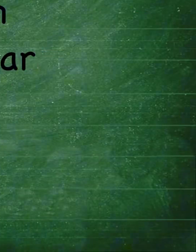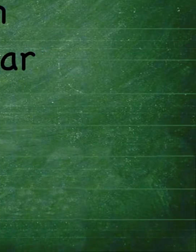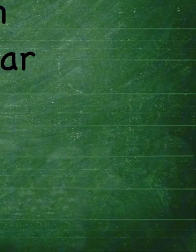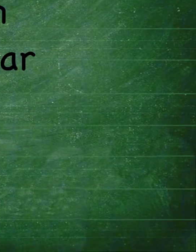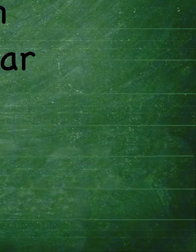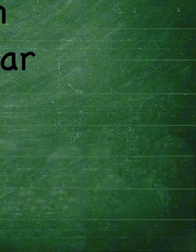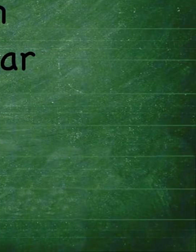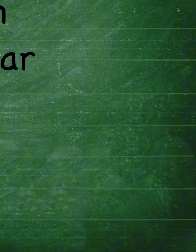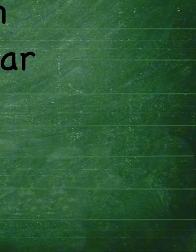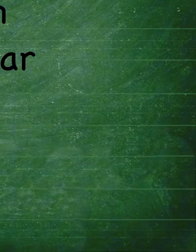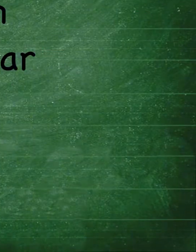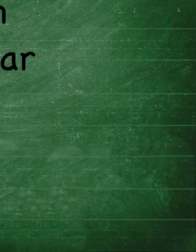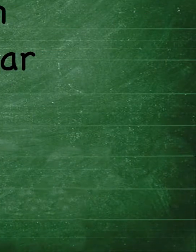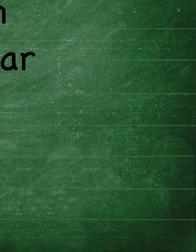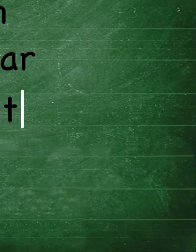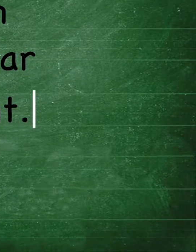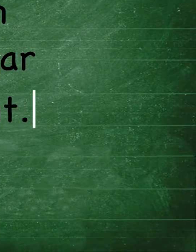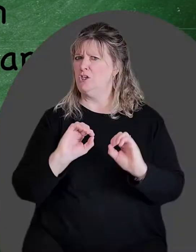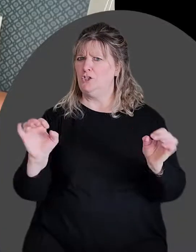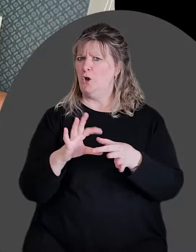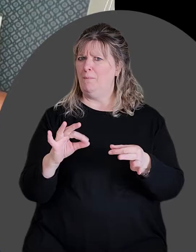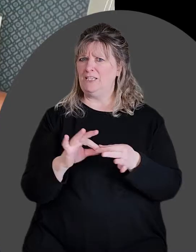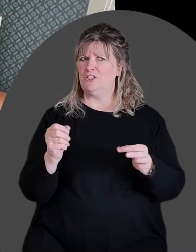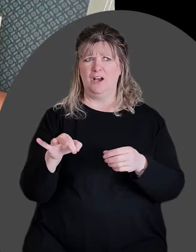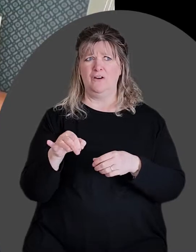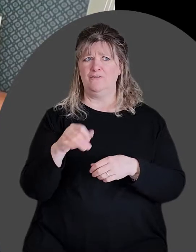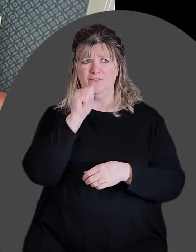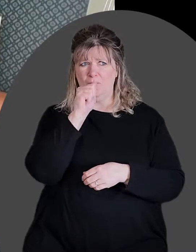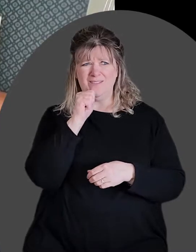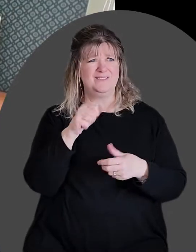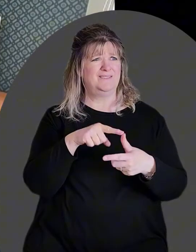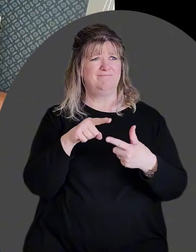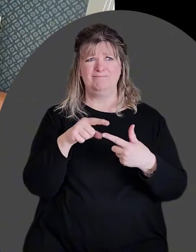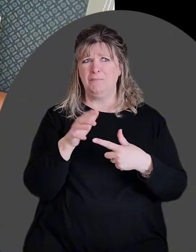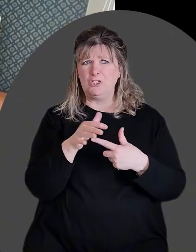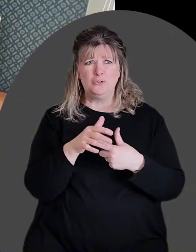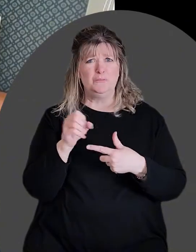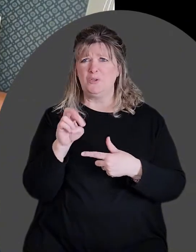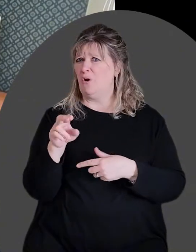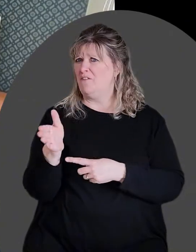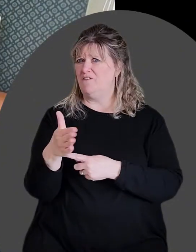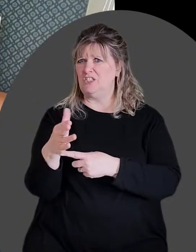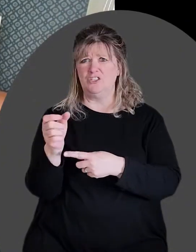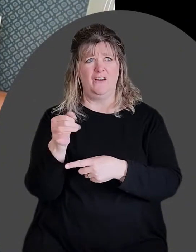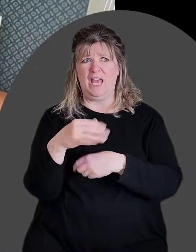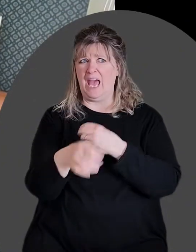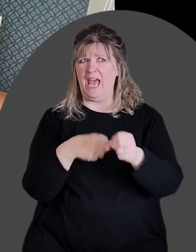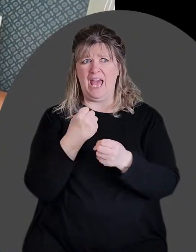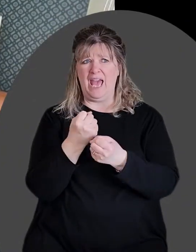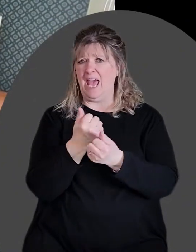used as a condiment no mention of walnuts mushrooms or a fish of any kind or their guts